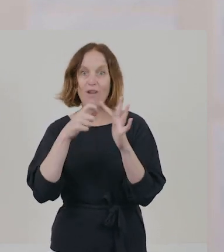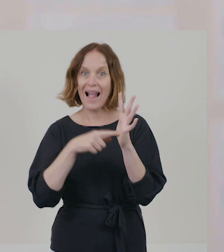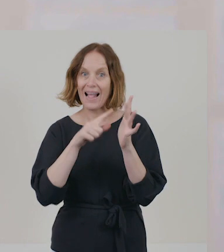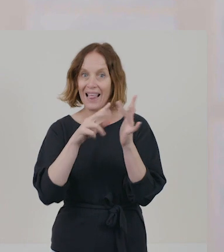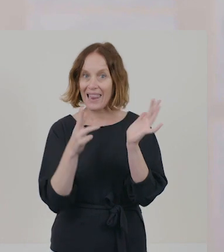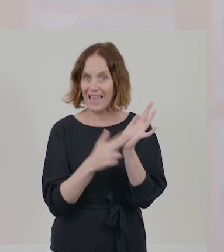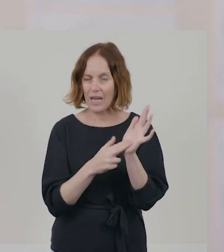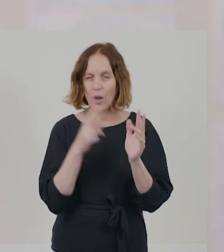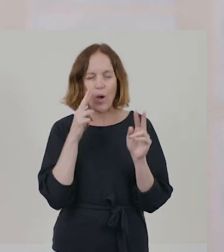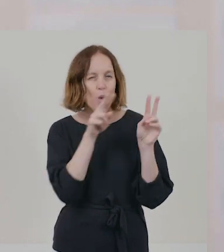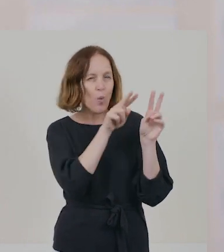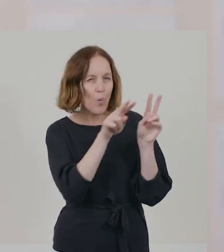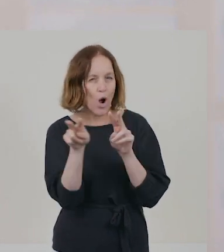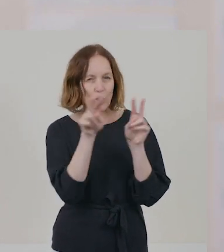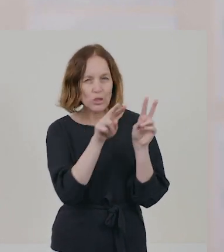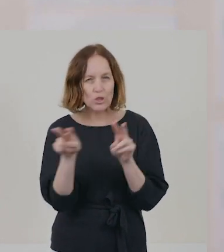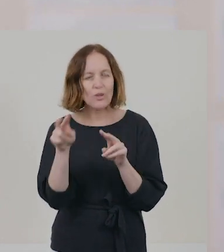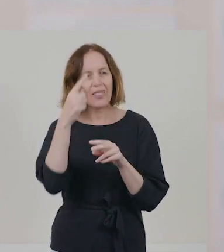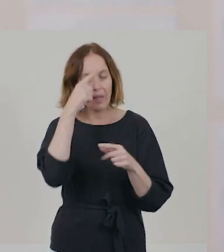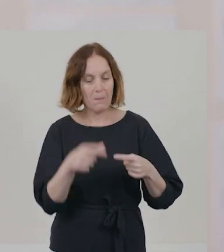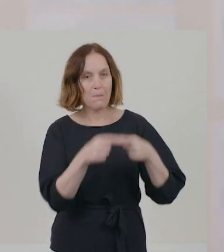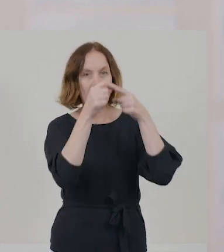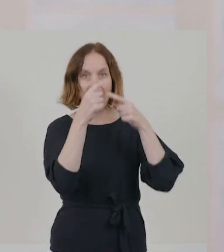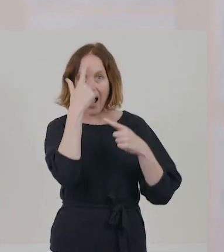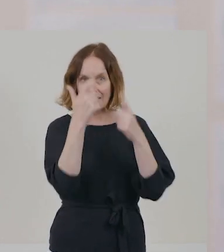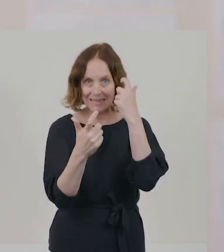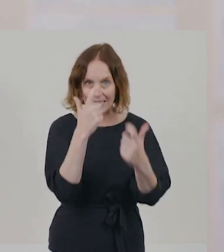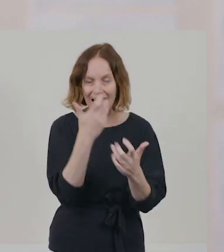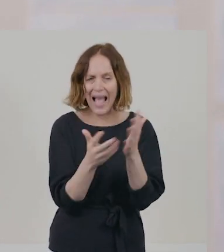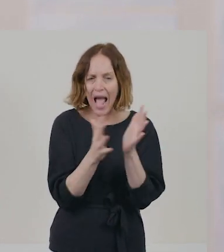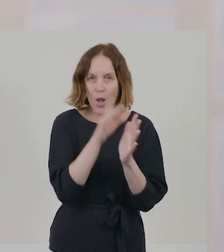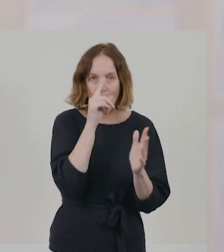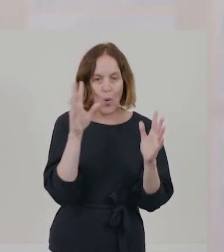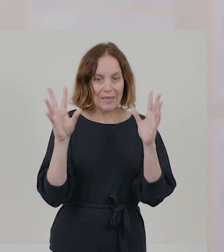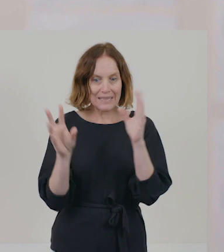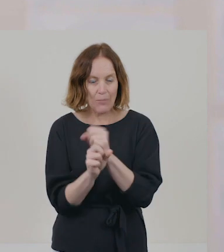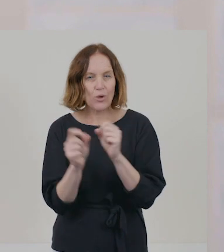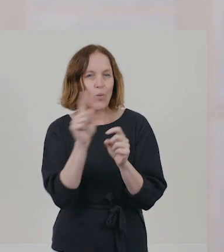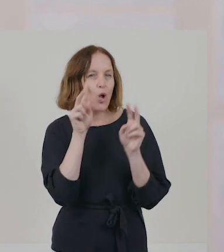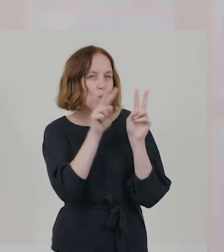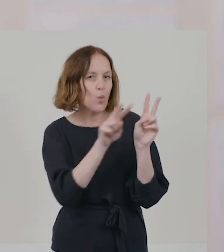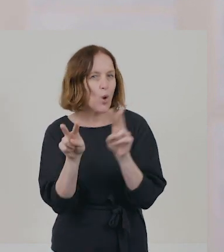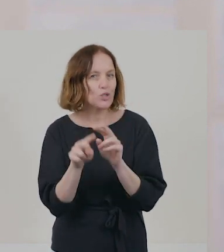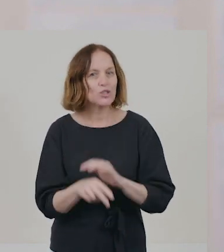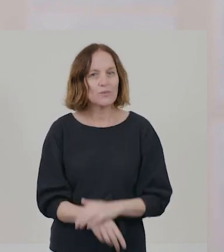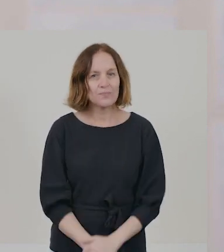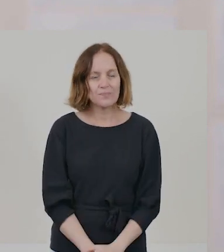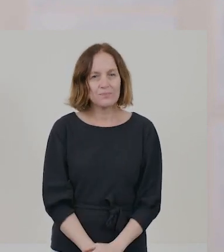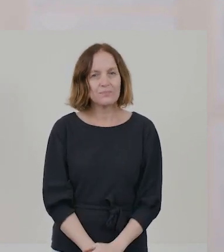While you are watching, I want you to think about the main ideas, and how you could summarise what you're watching.